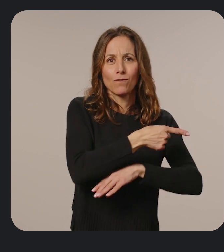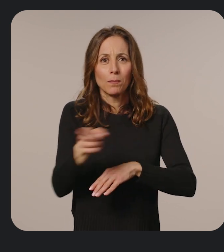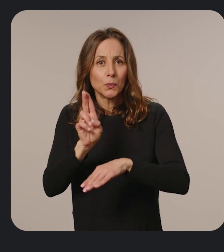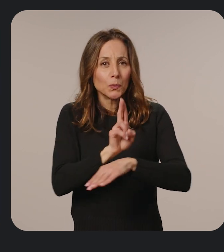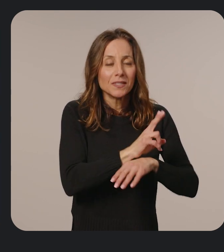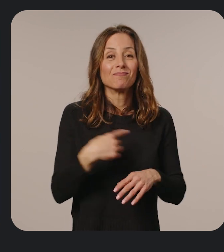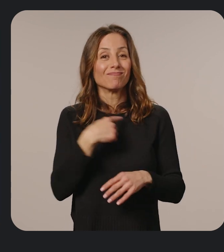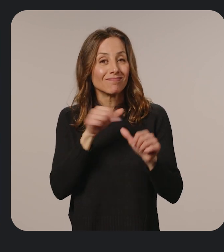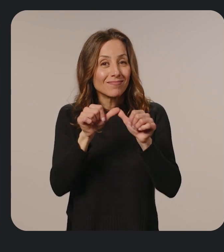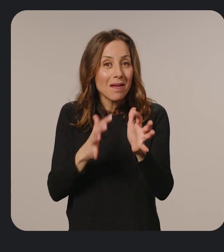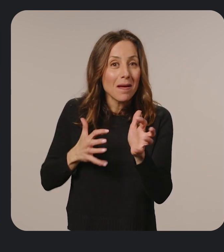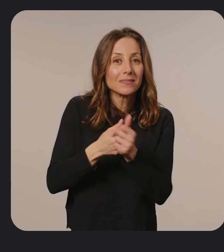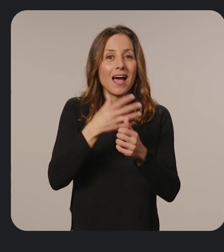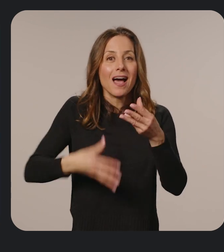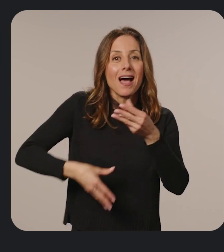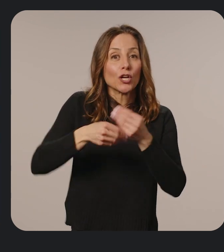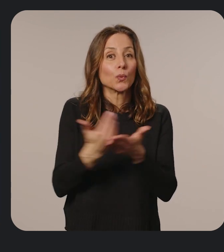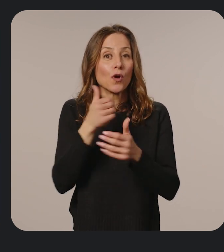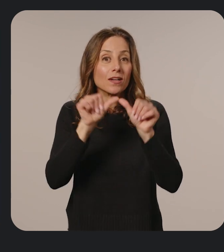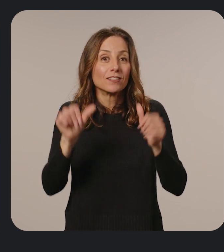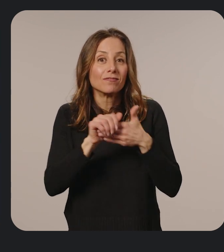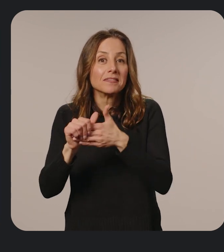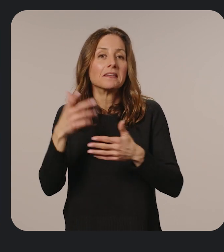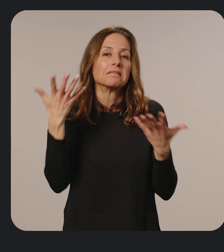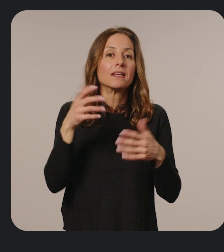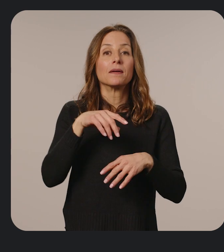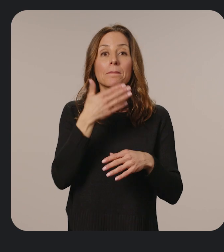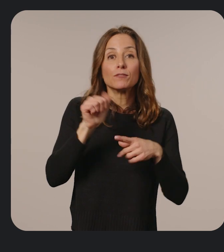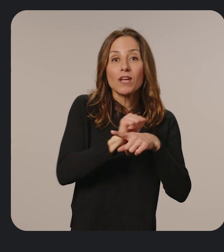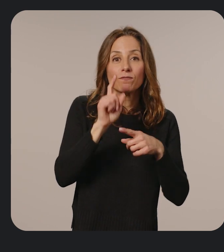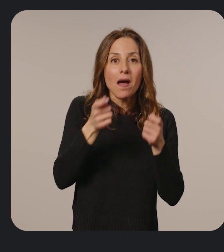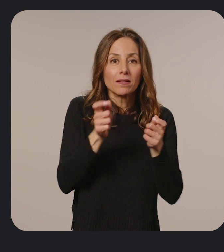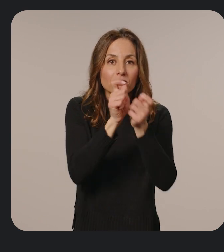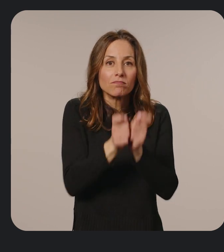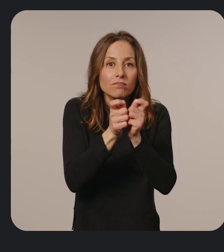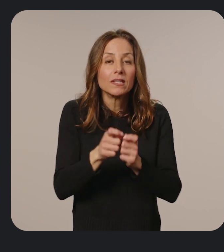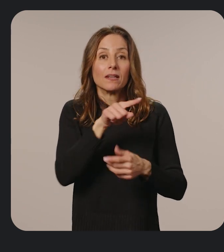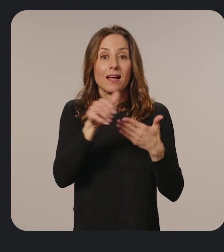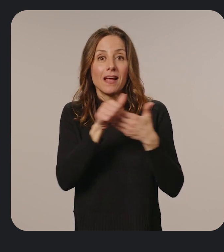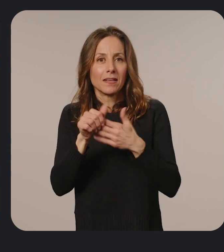use. We continue to update and add new architecture guidances such as best practices for handling config changes.